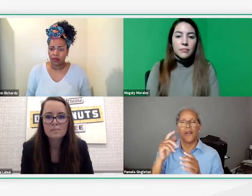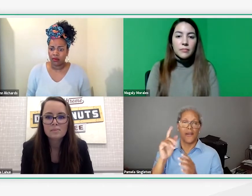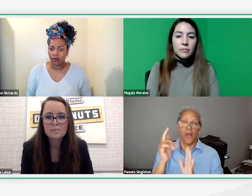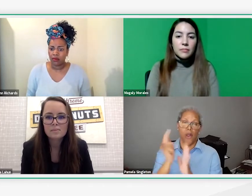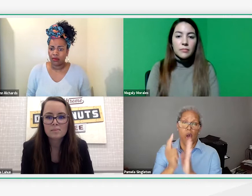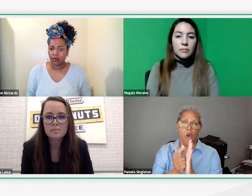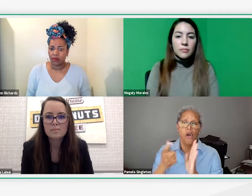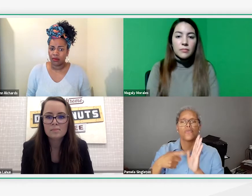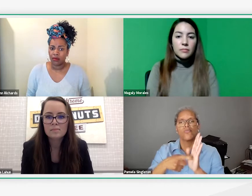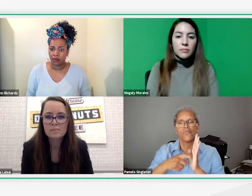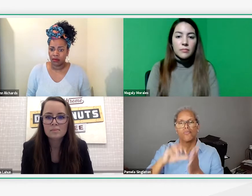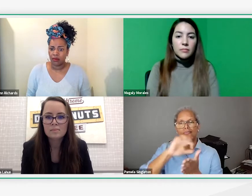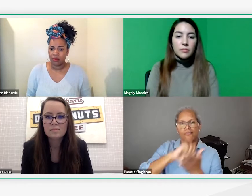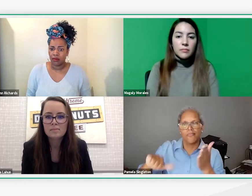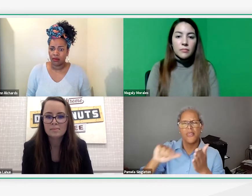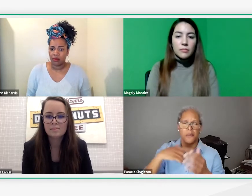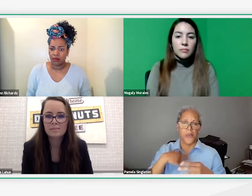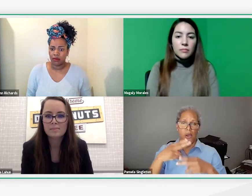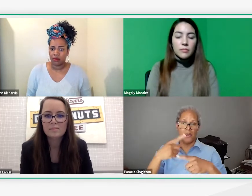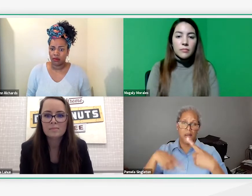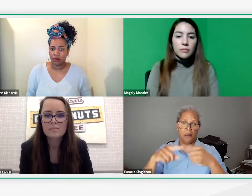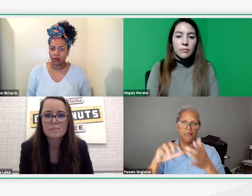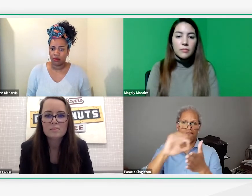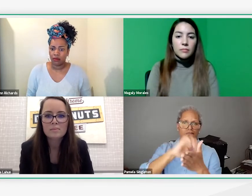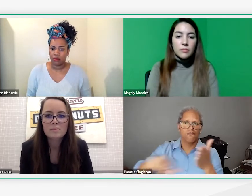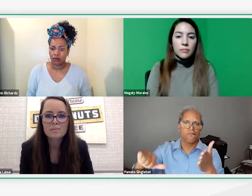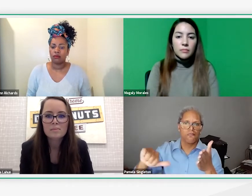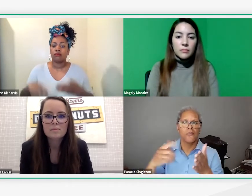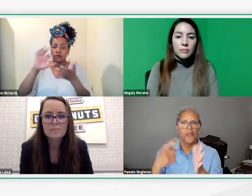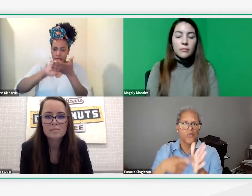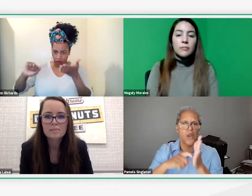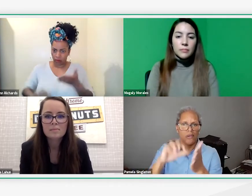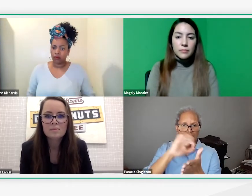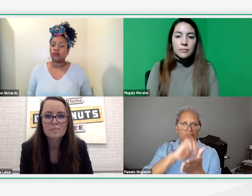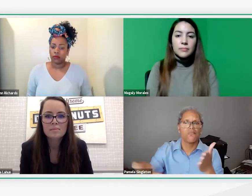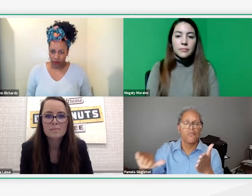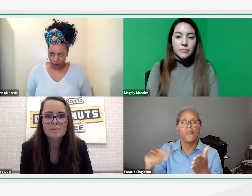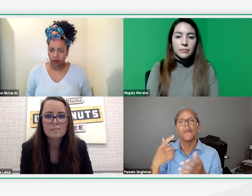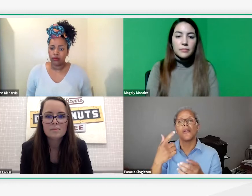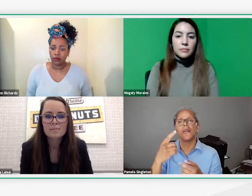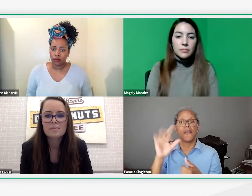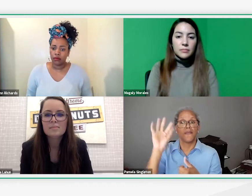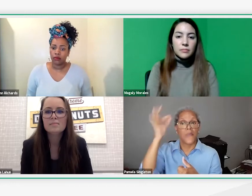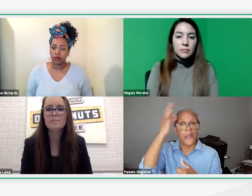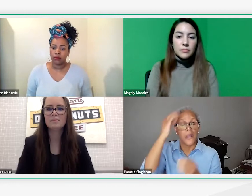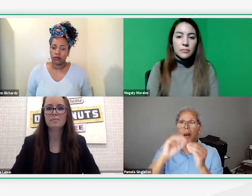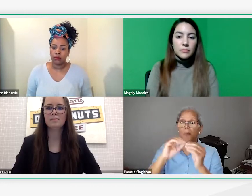Withholding is, well, you're required to withhold something.